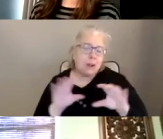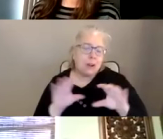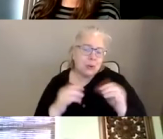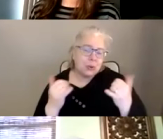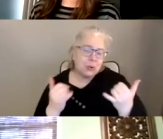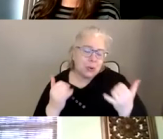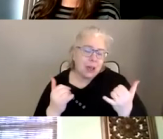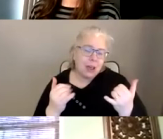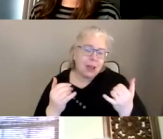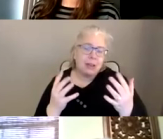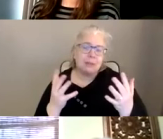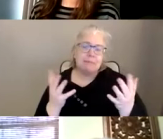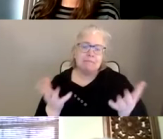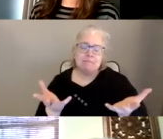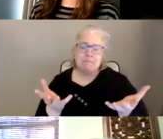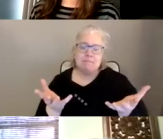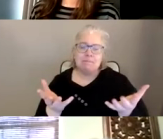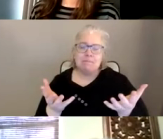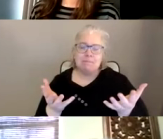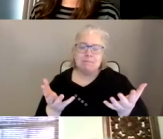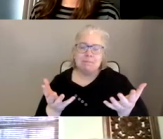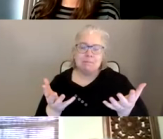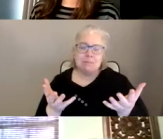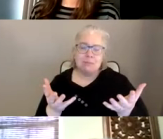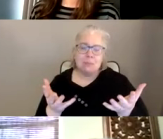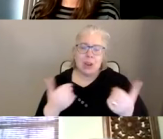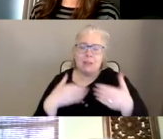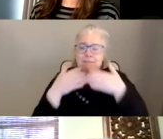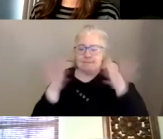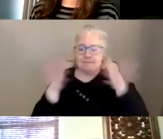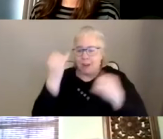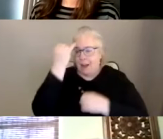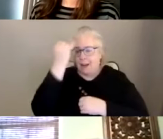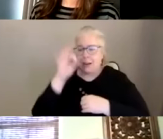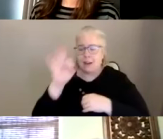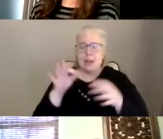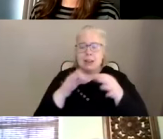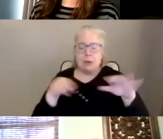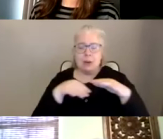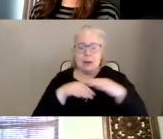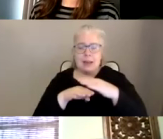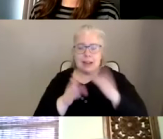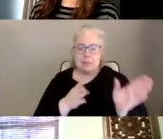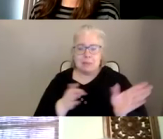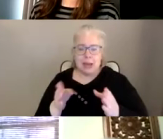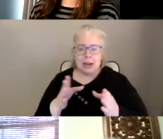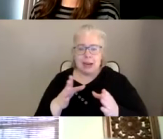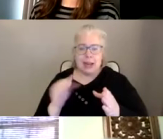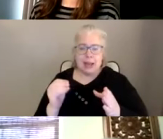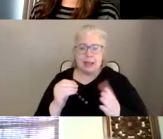was take the basic components of language access planning and think about those as we think